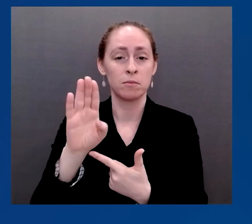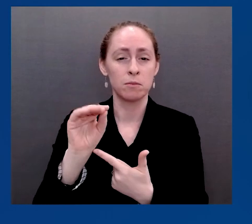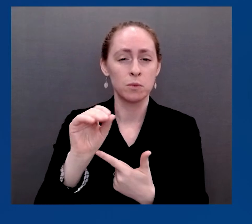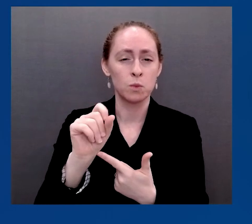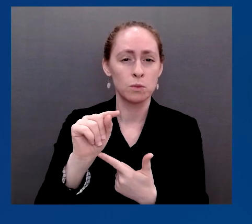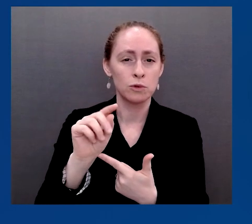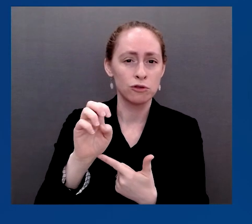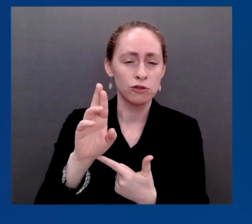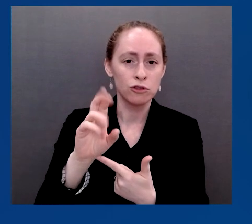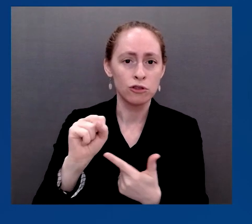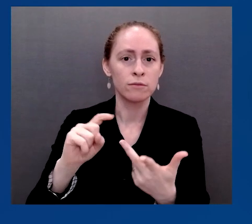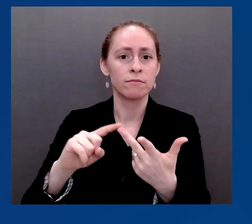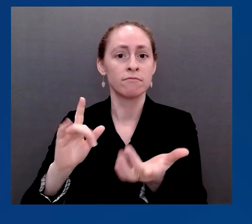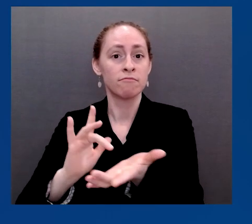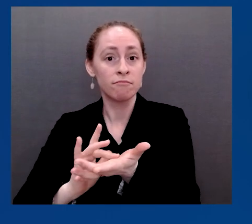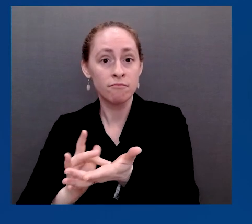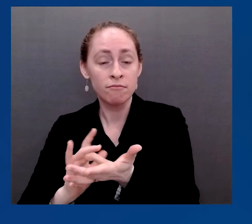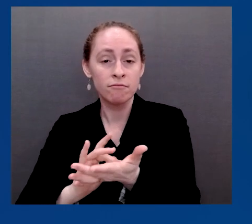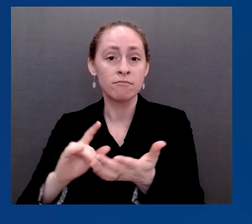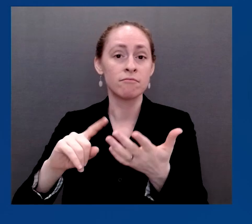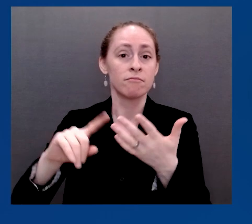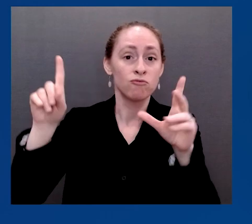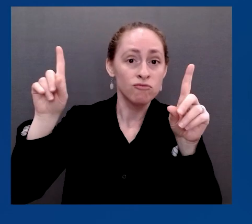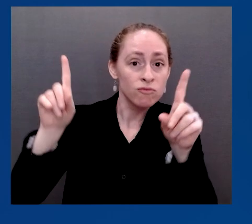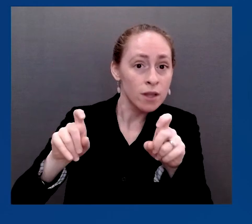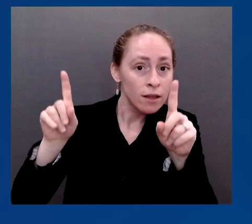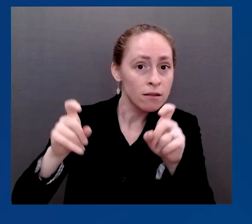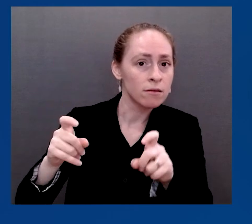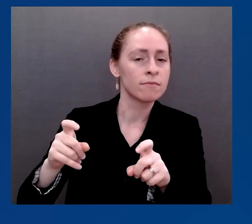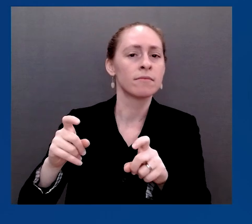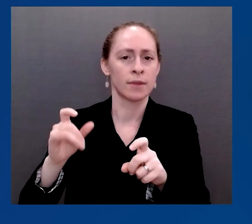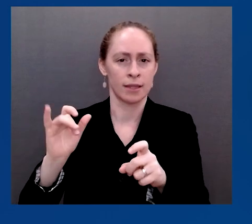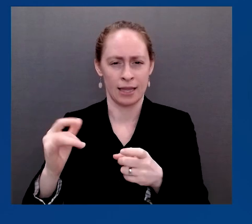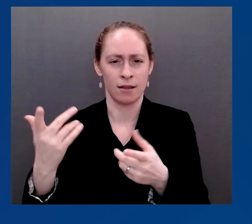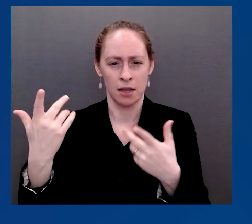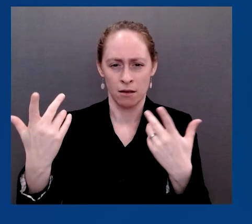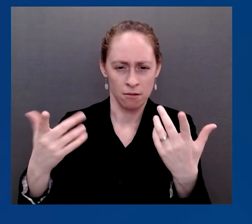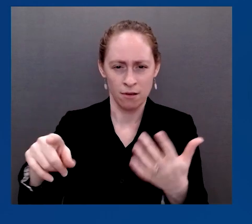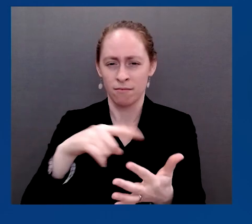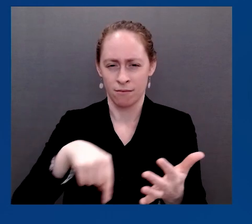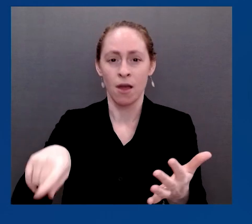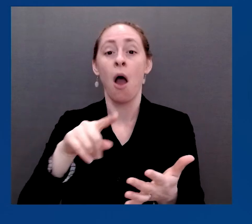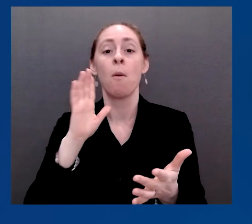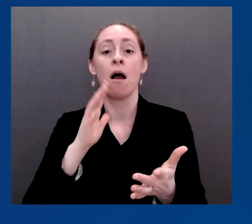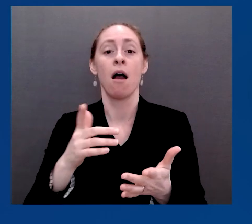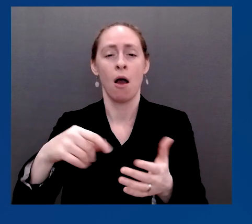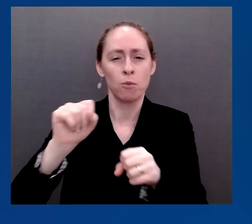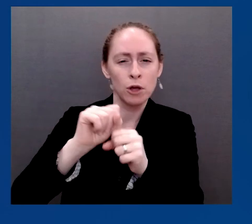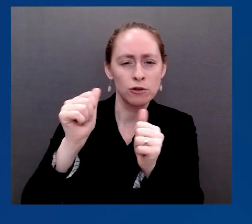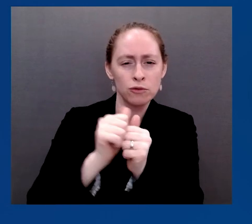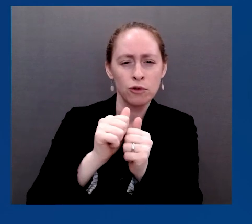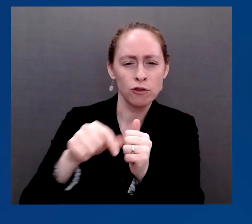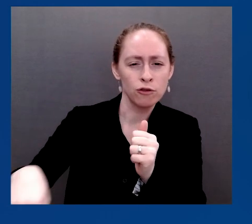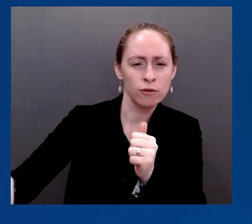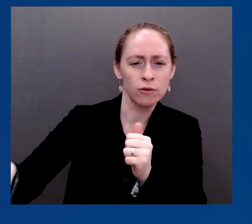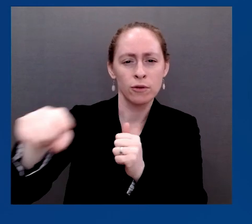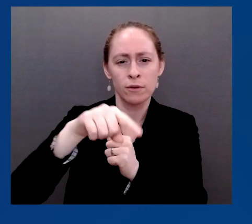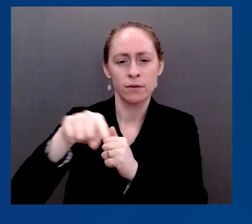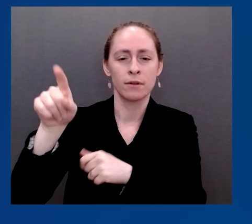we've been working closely with Secretary Becerra, our team of doctors. And the White House COVID Response Team